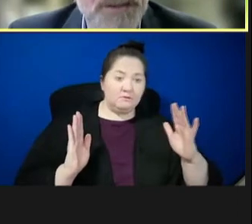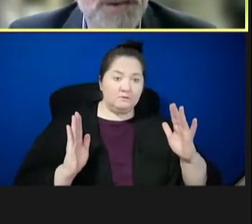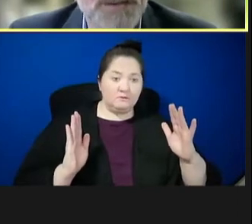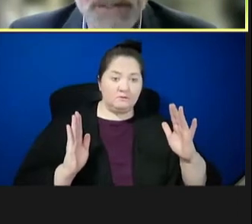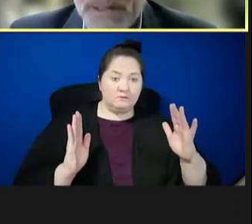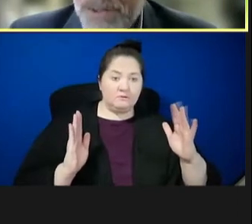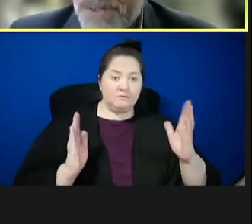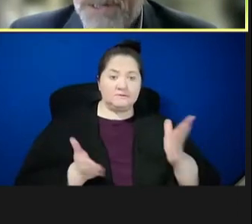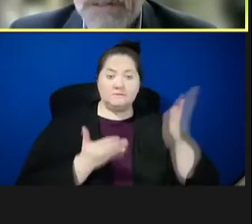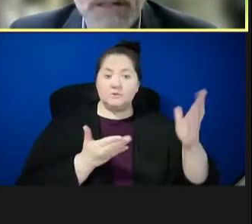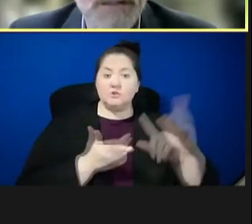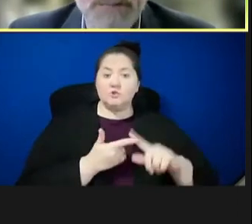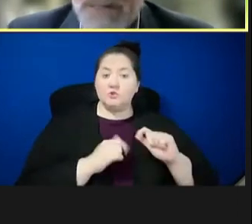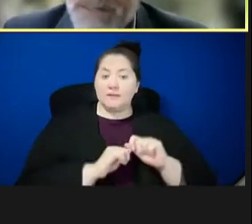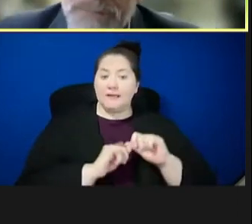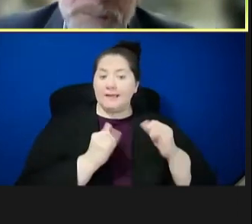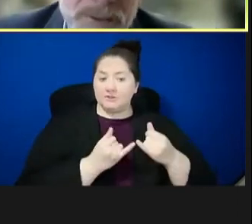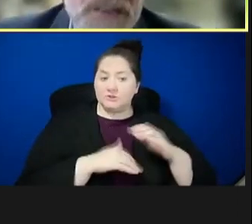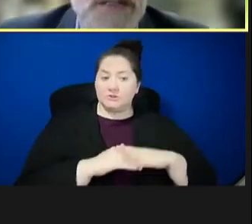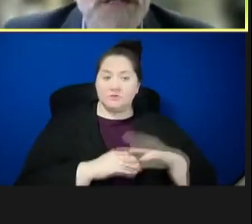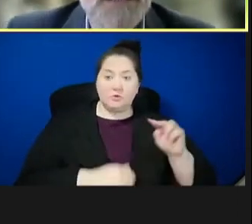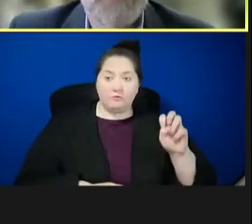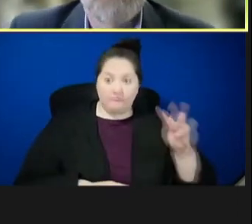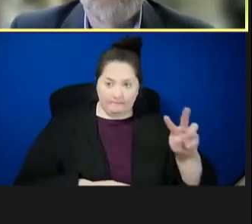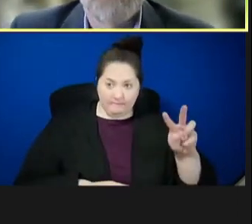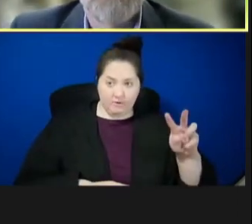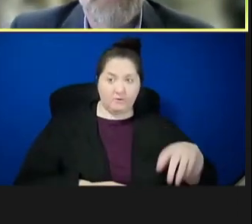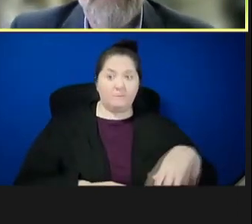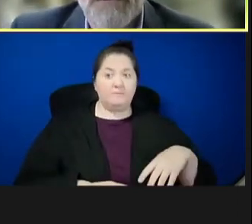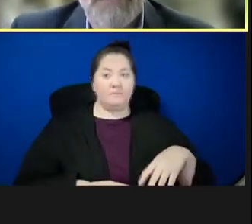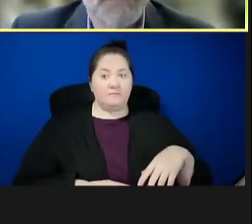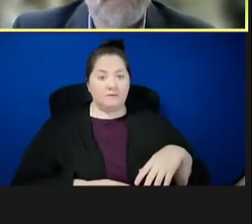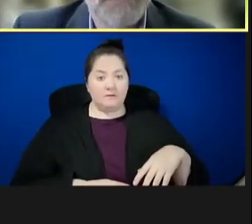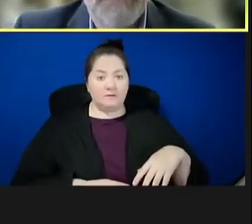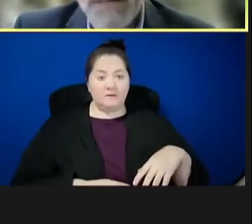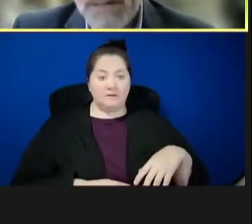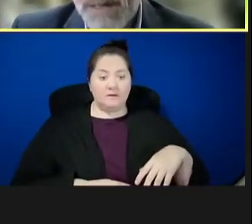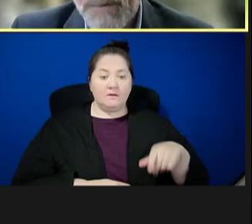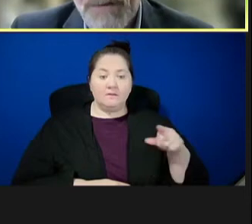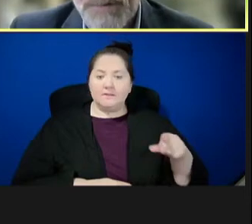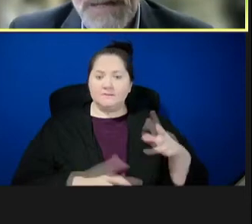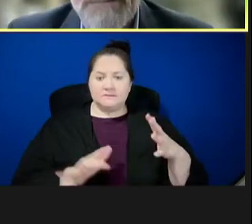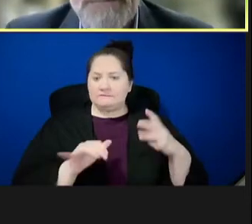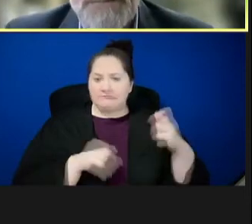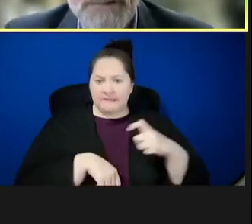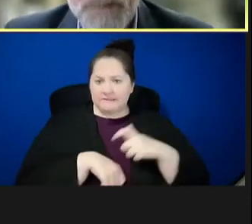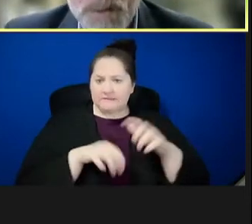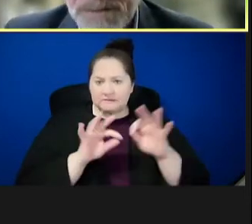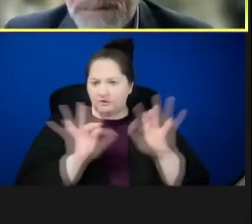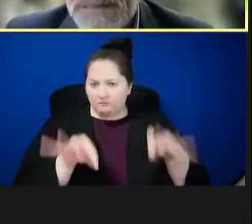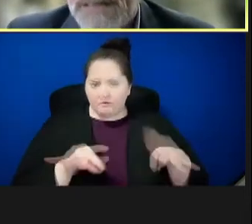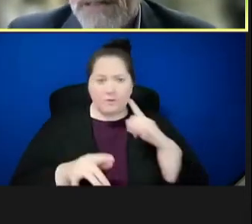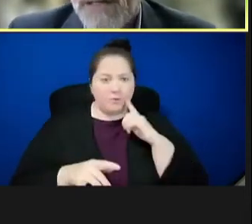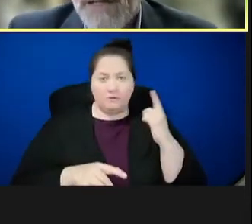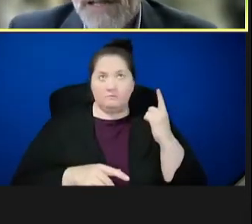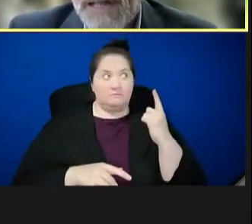to the agency in November. So it was by far the fastest timeframe we had ever worked in.